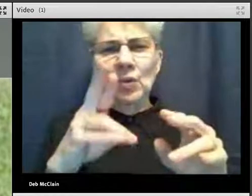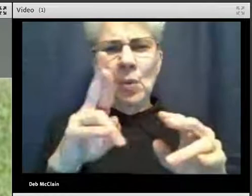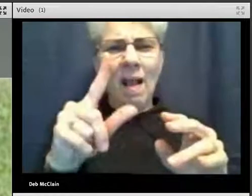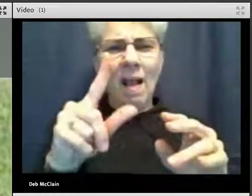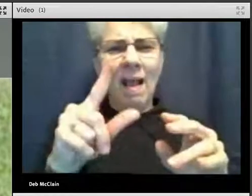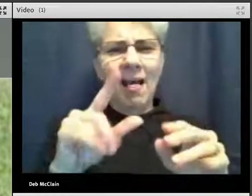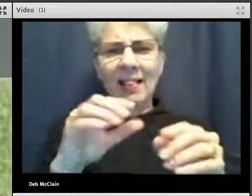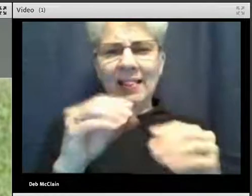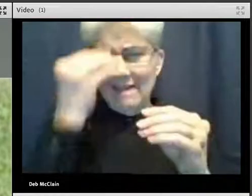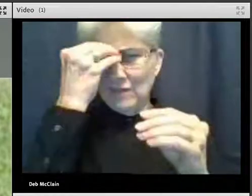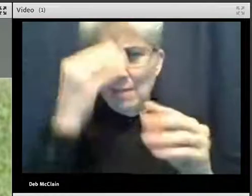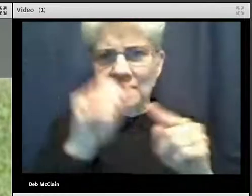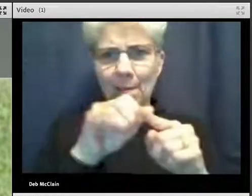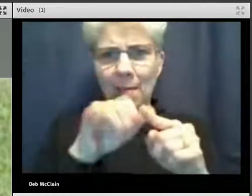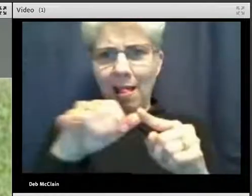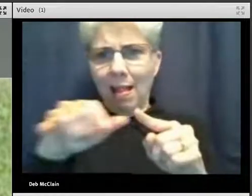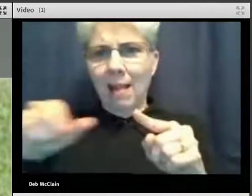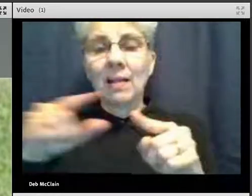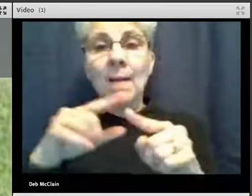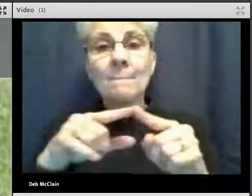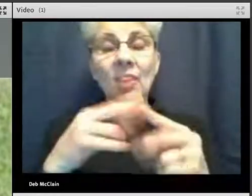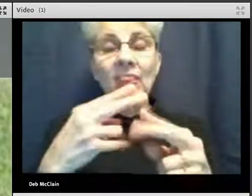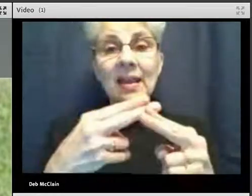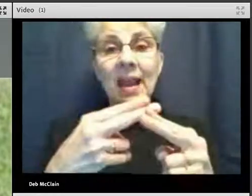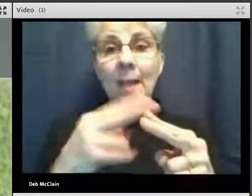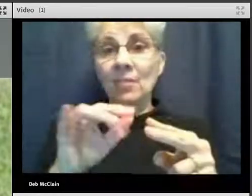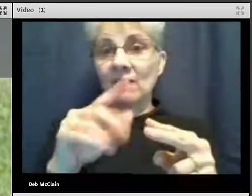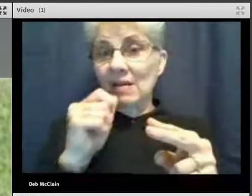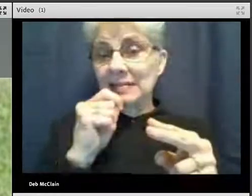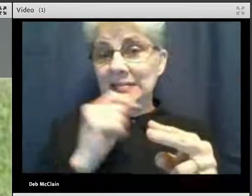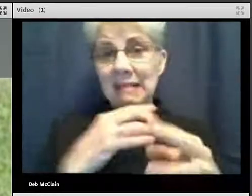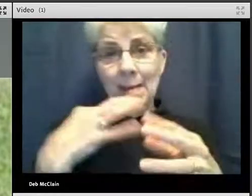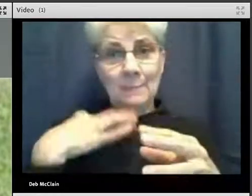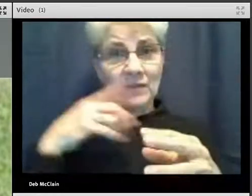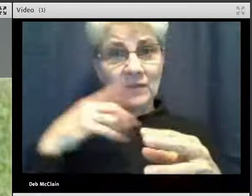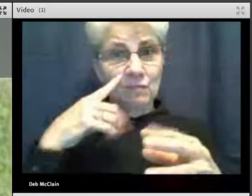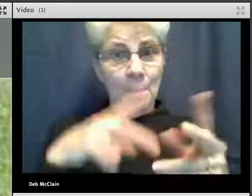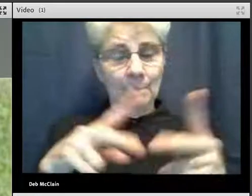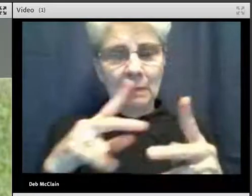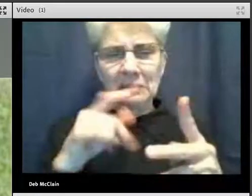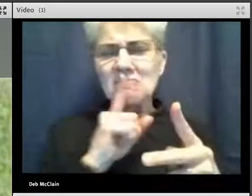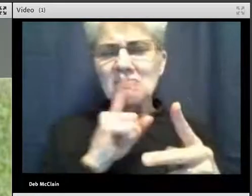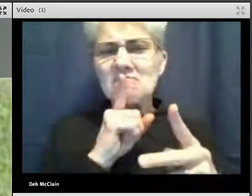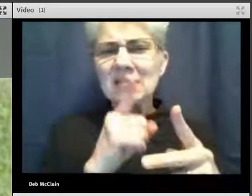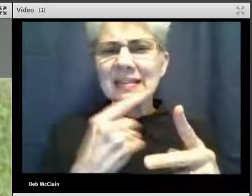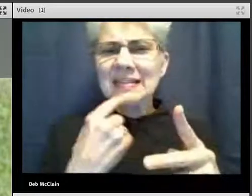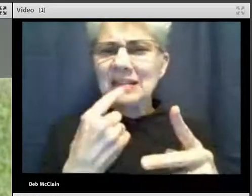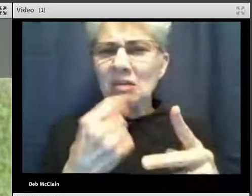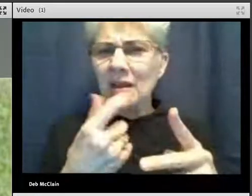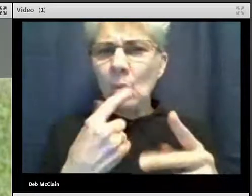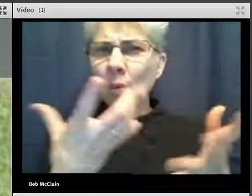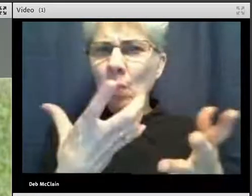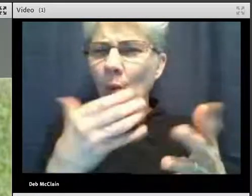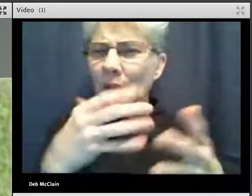So the name in the file option is not that useful for people. It doesn't really tell anybody what's in there.